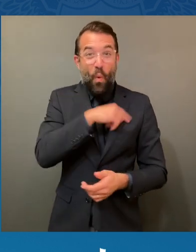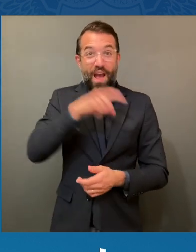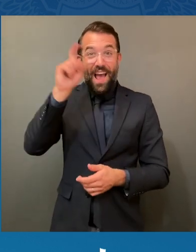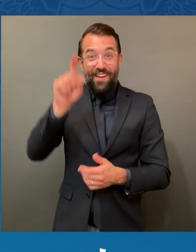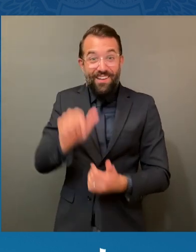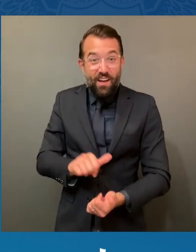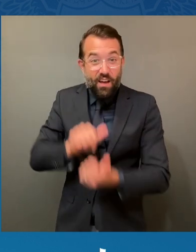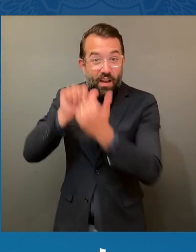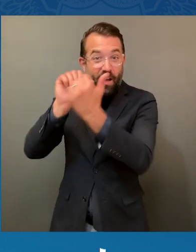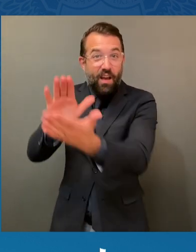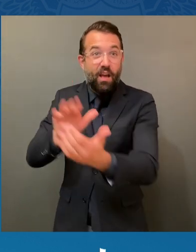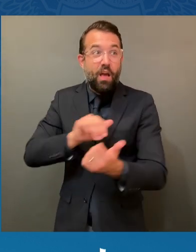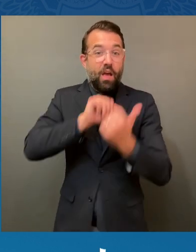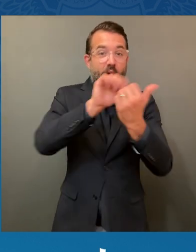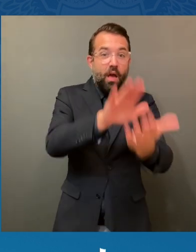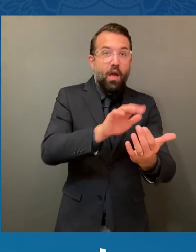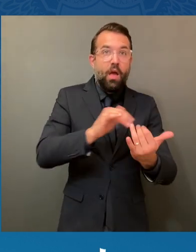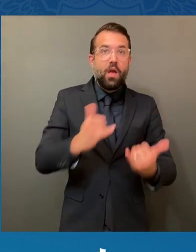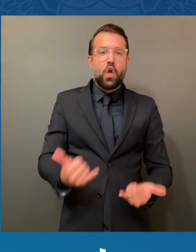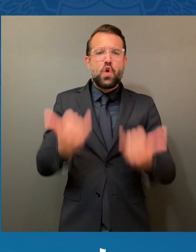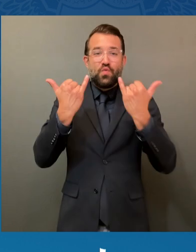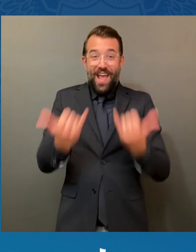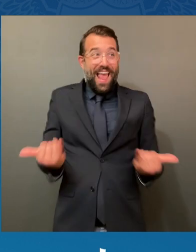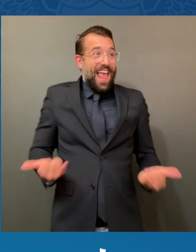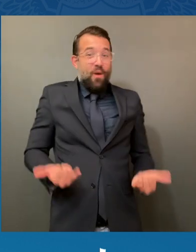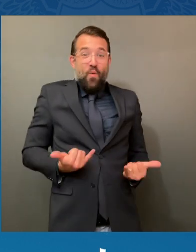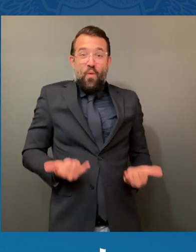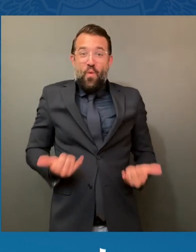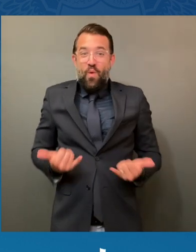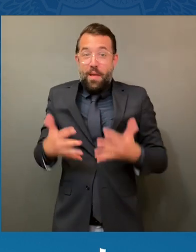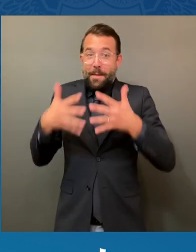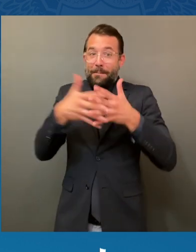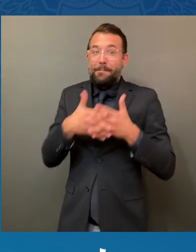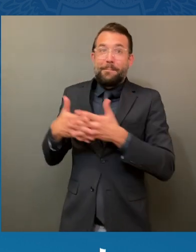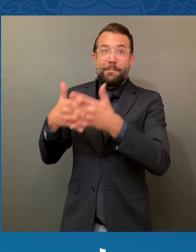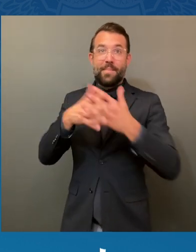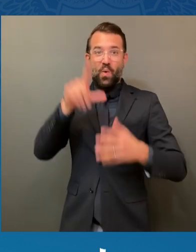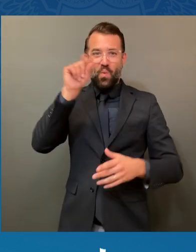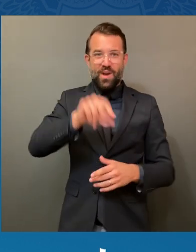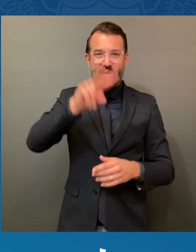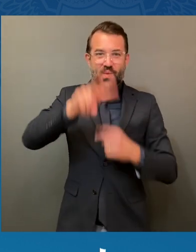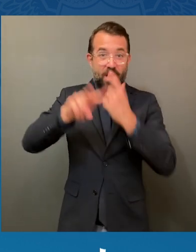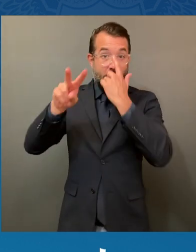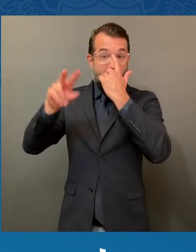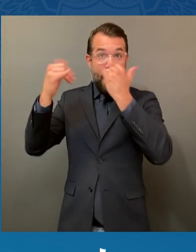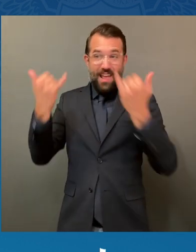Right now, in real time, this is what we're dealing with.